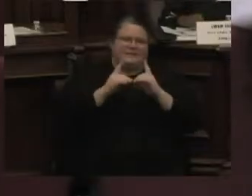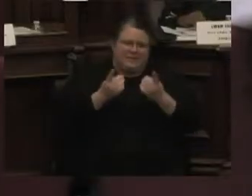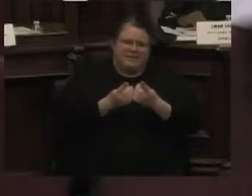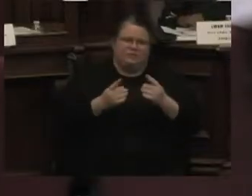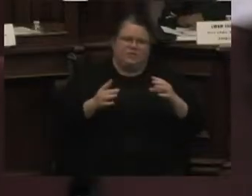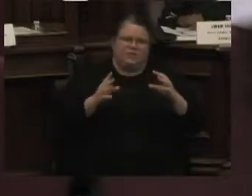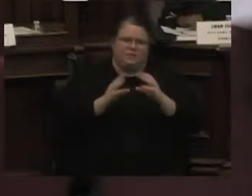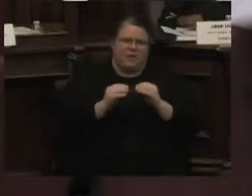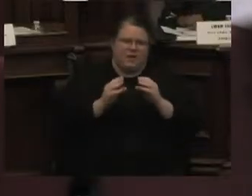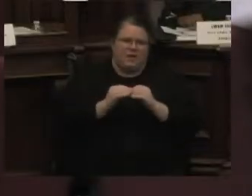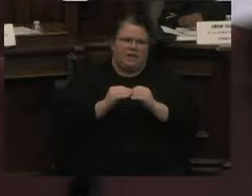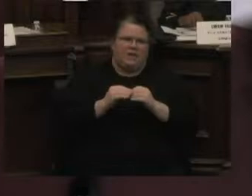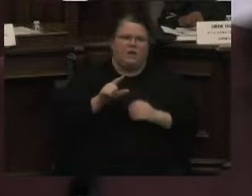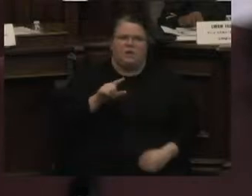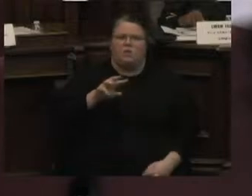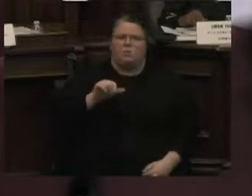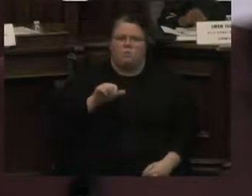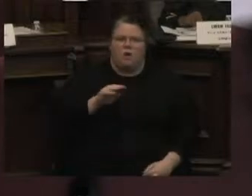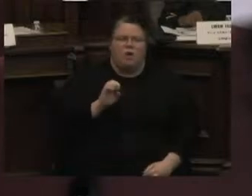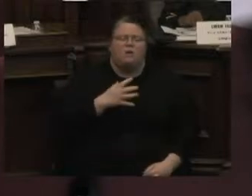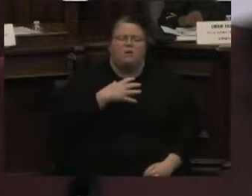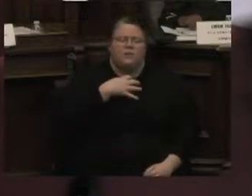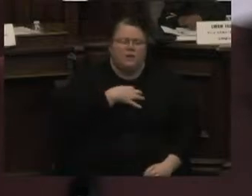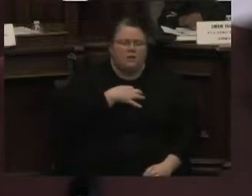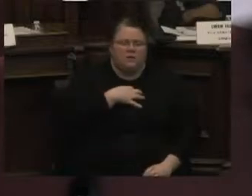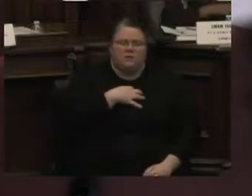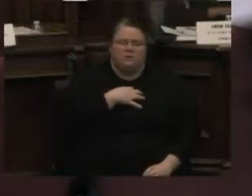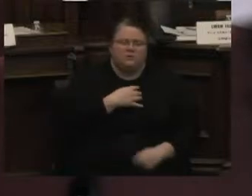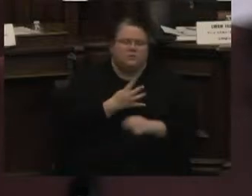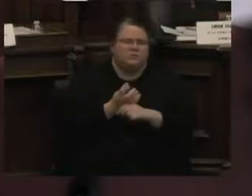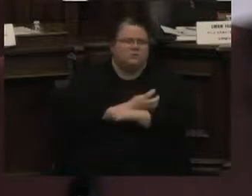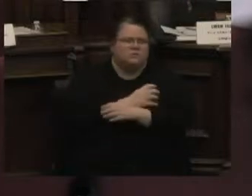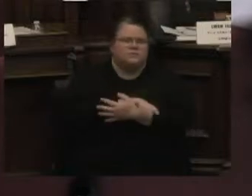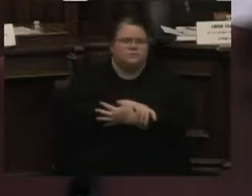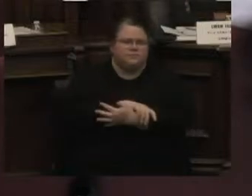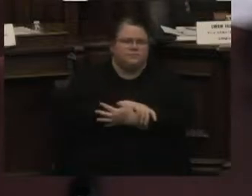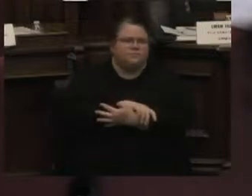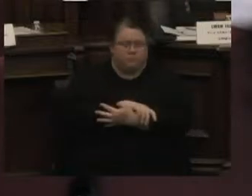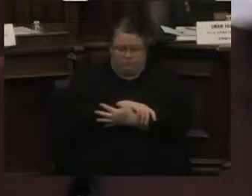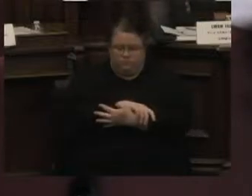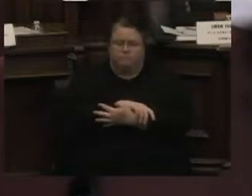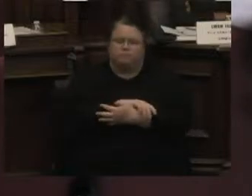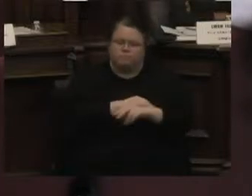what a great job you did with